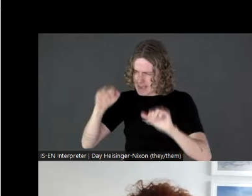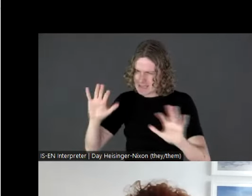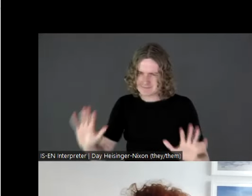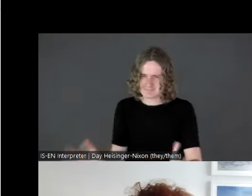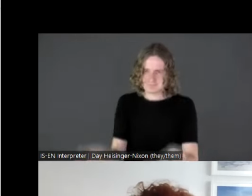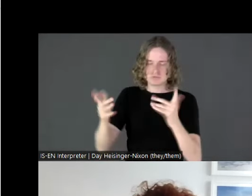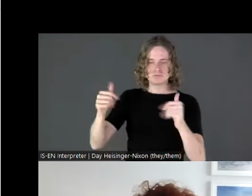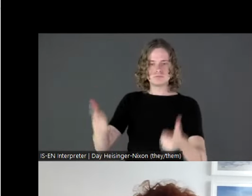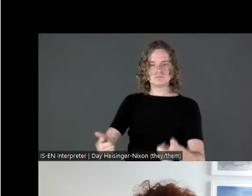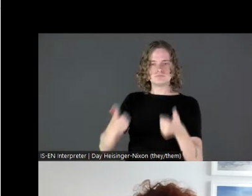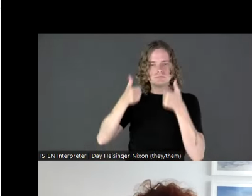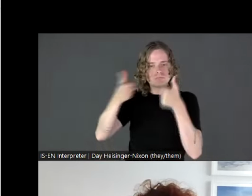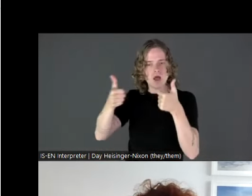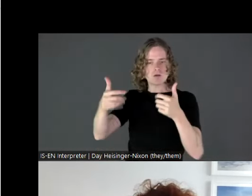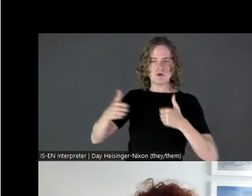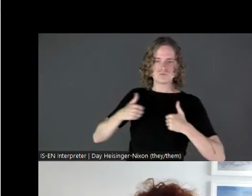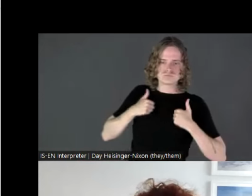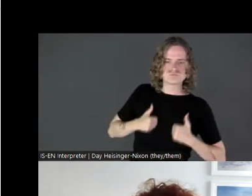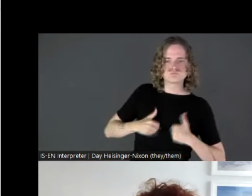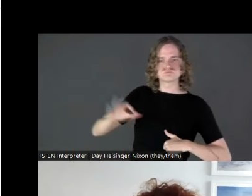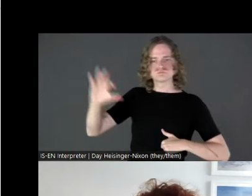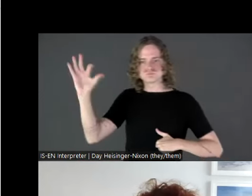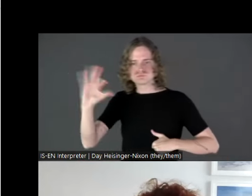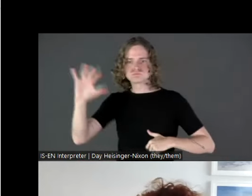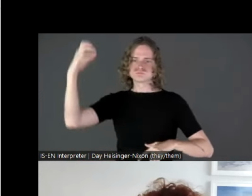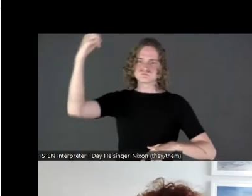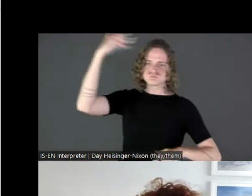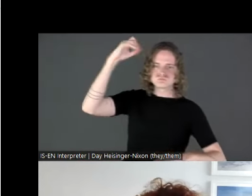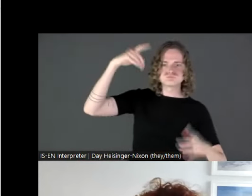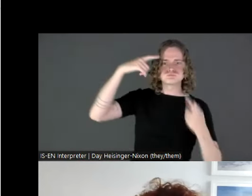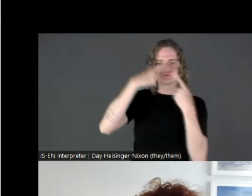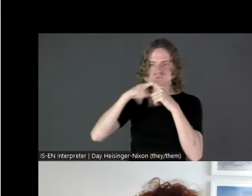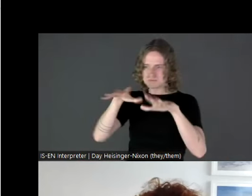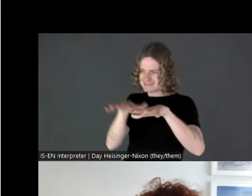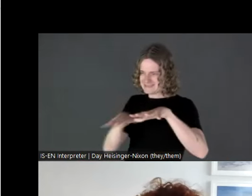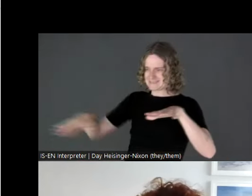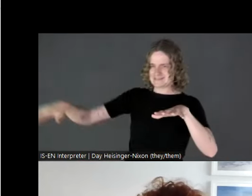wash facilities for emergencies and guidance for how to develop those.